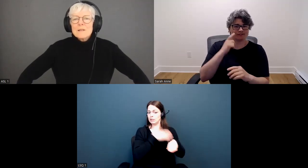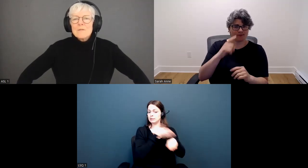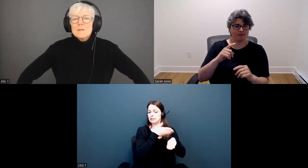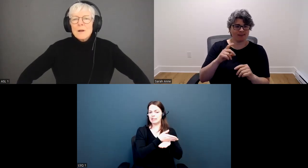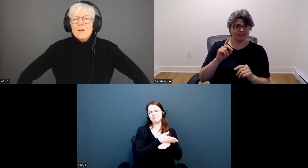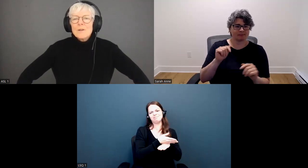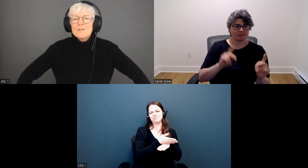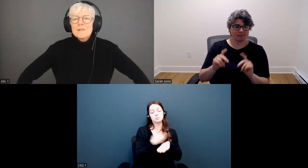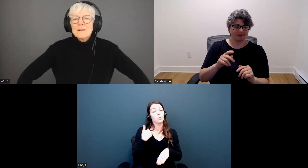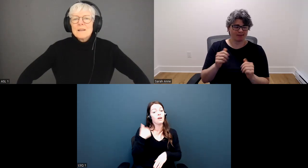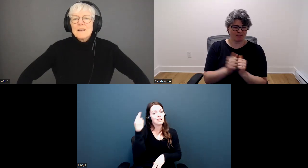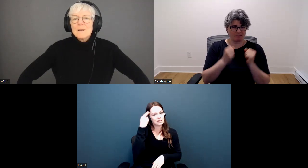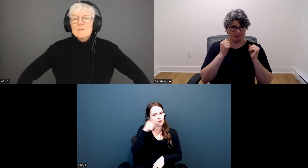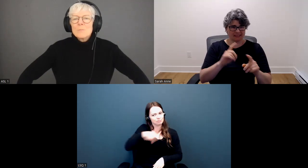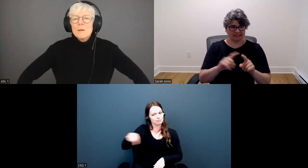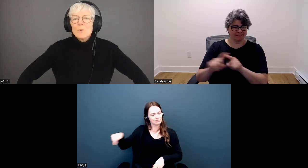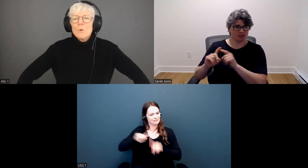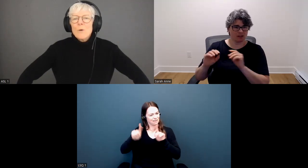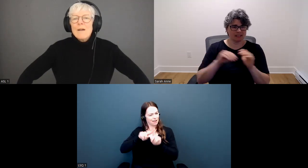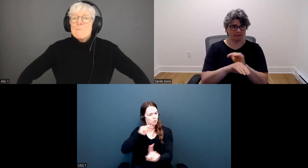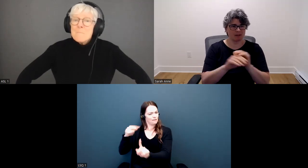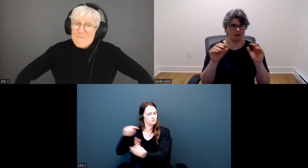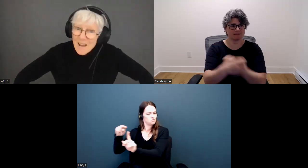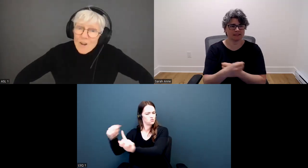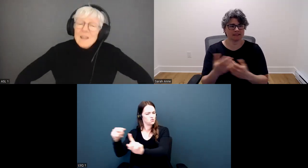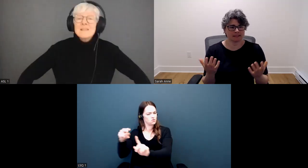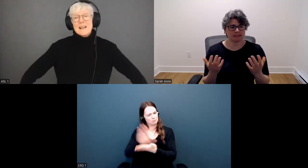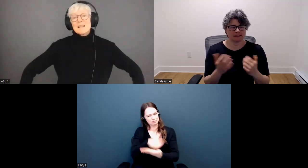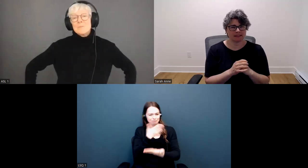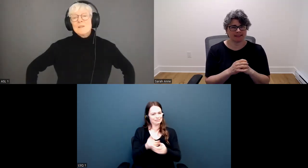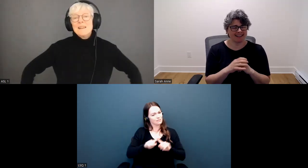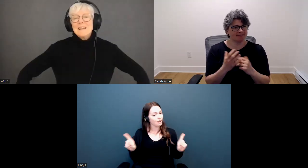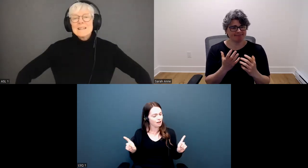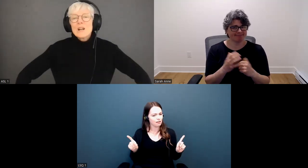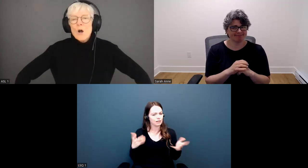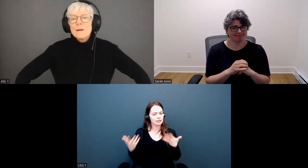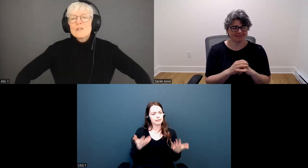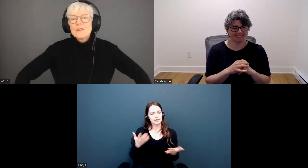some of these barriers to people who have various accessibility needs and accommodation